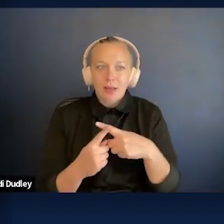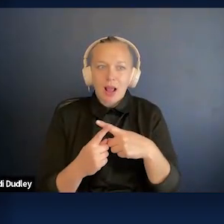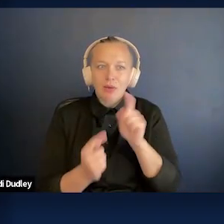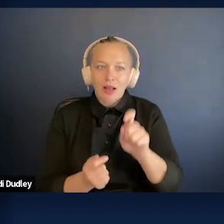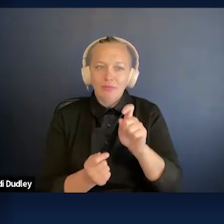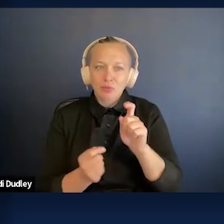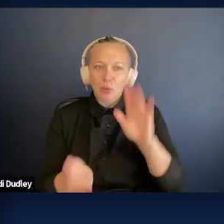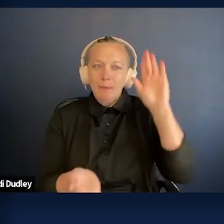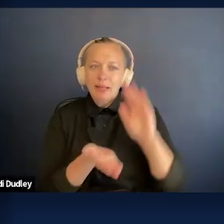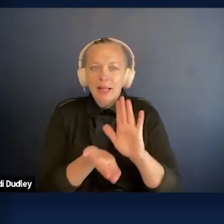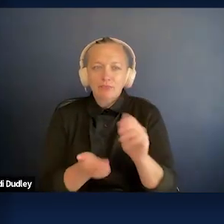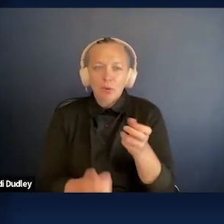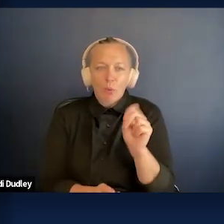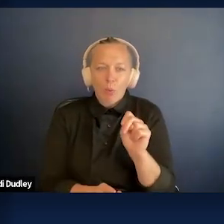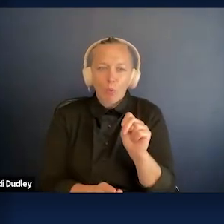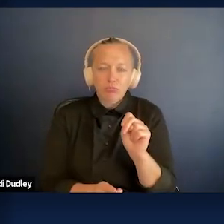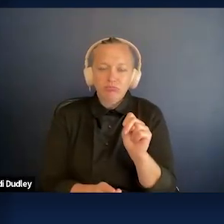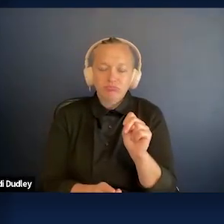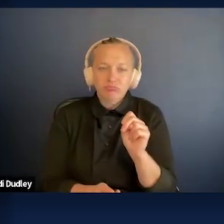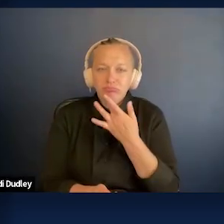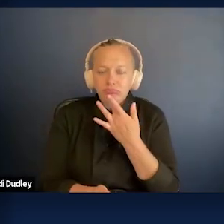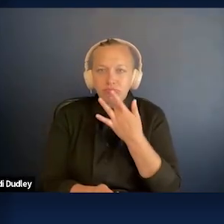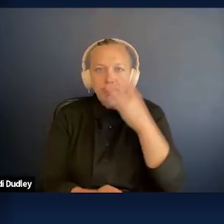And avoid making assumptions about a person's abilities or lack of abilities and lifestyle.